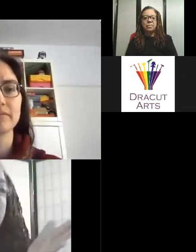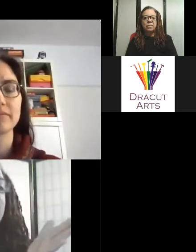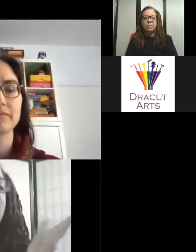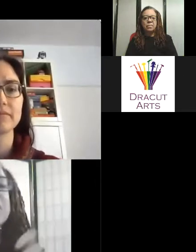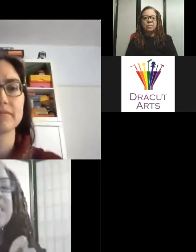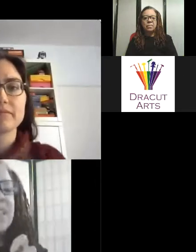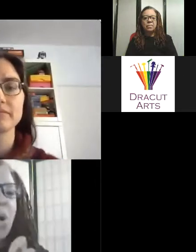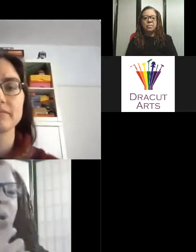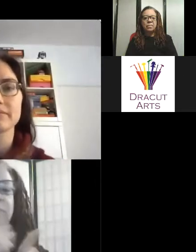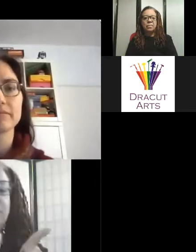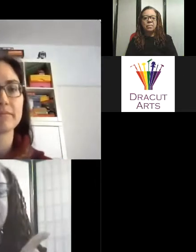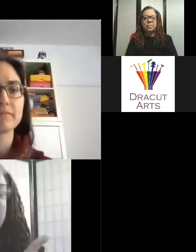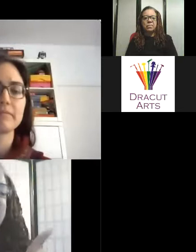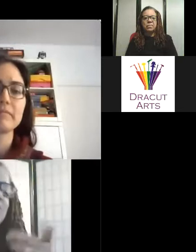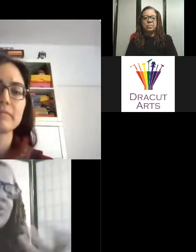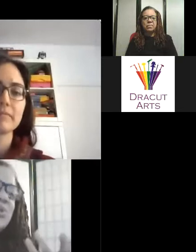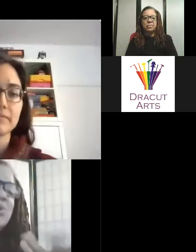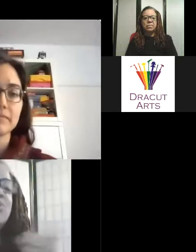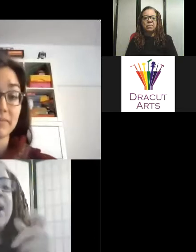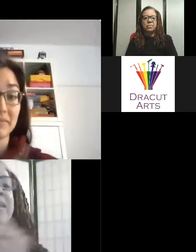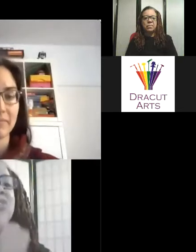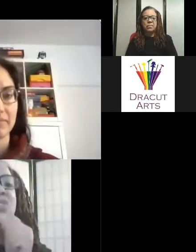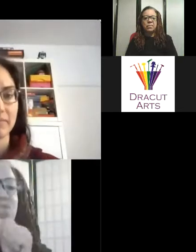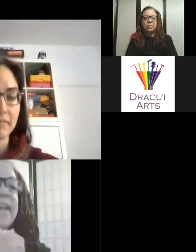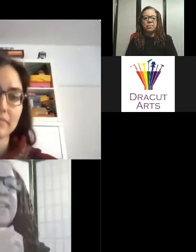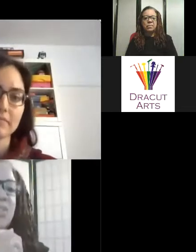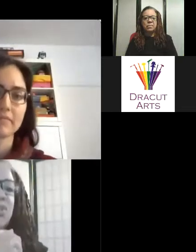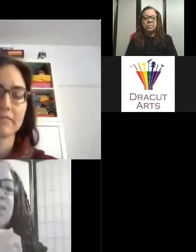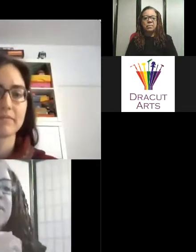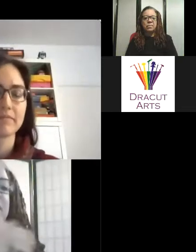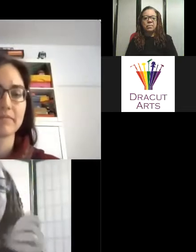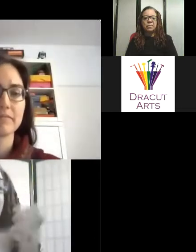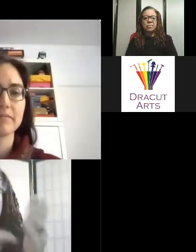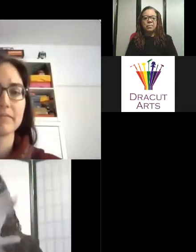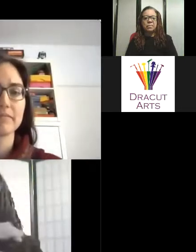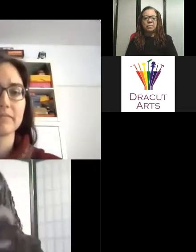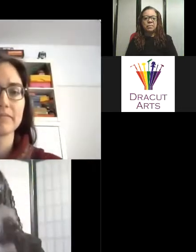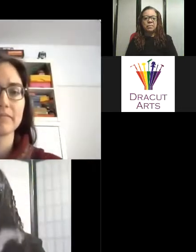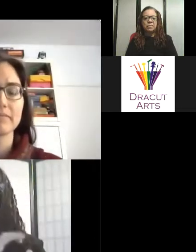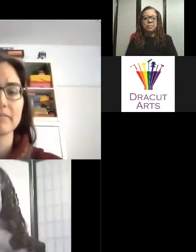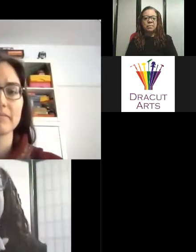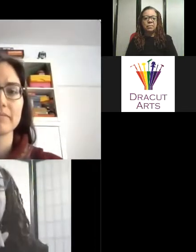try to change what he looked like, or what his characteristics werek?